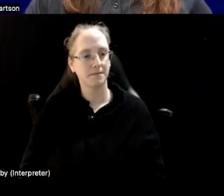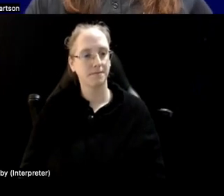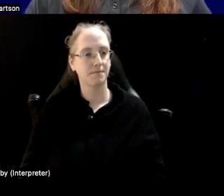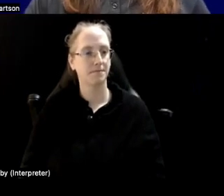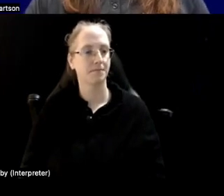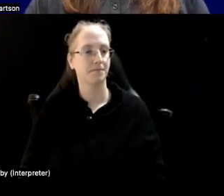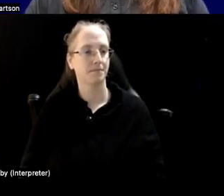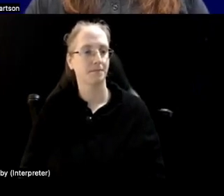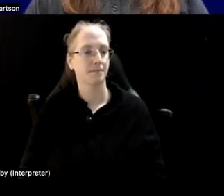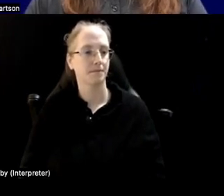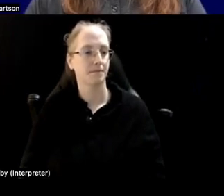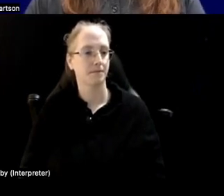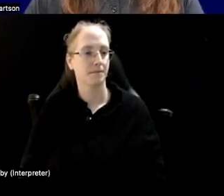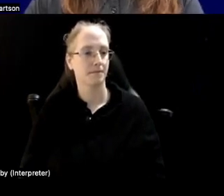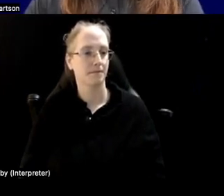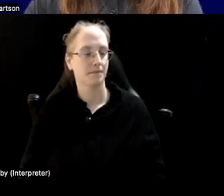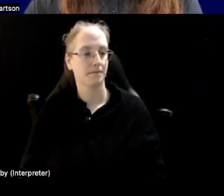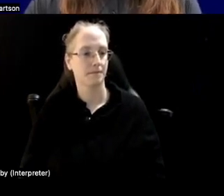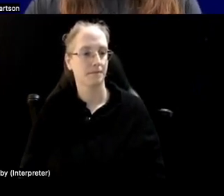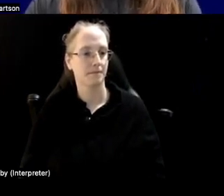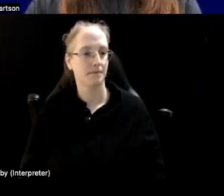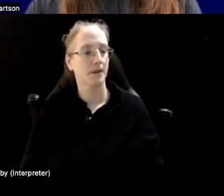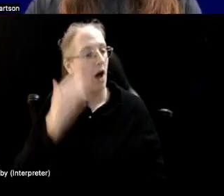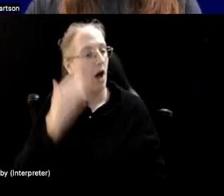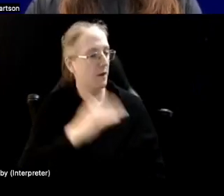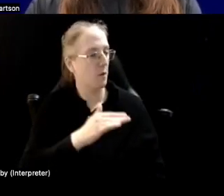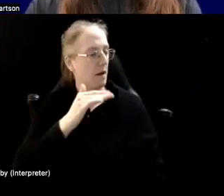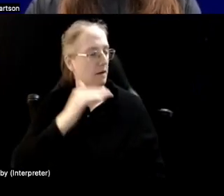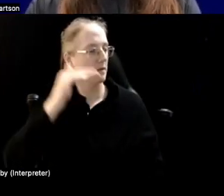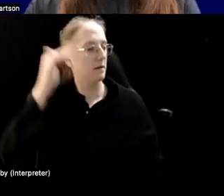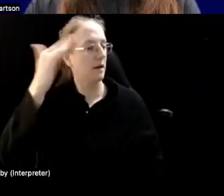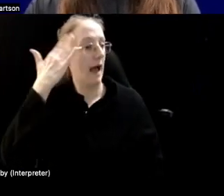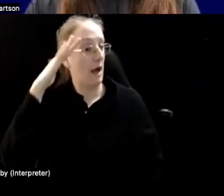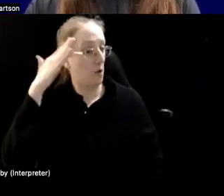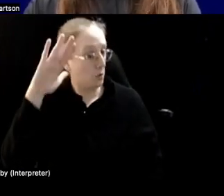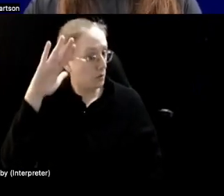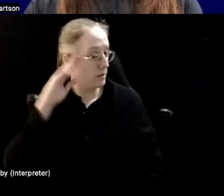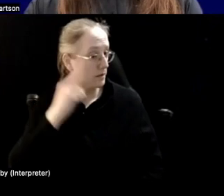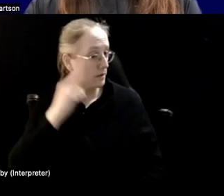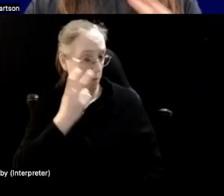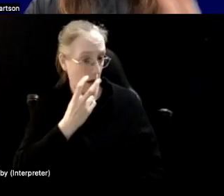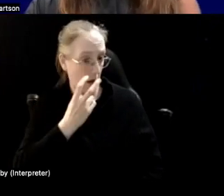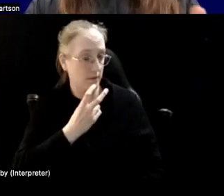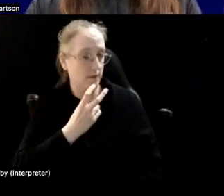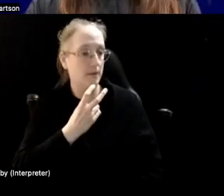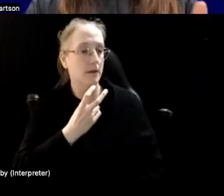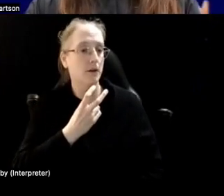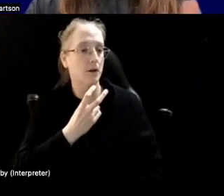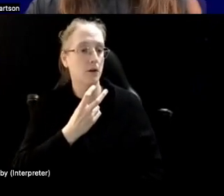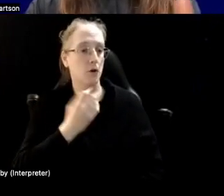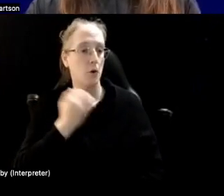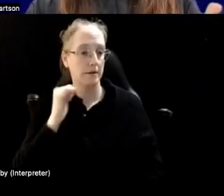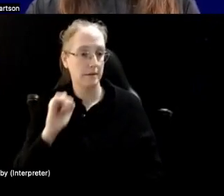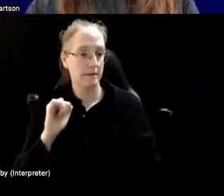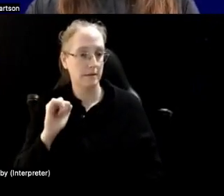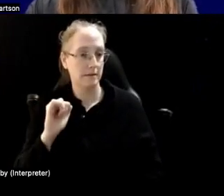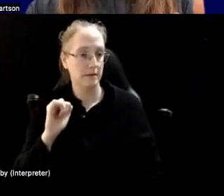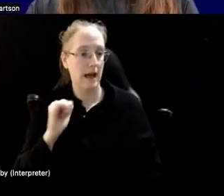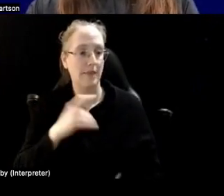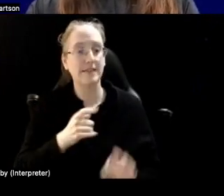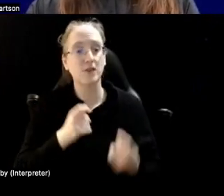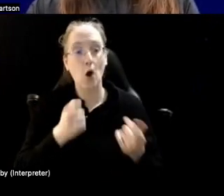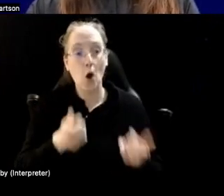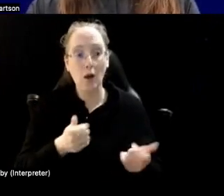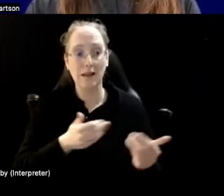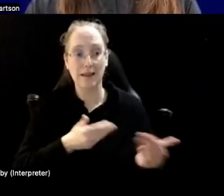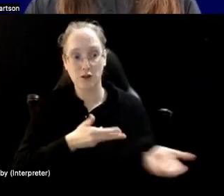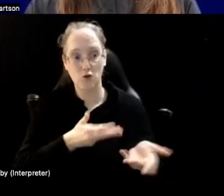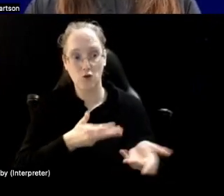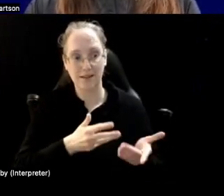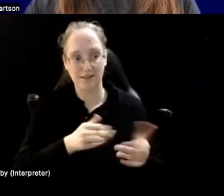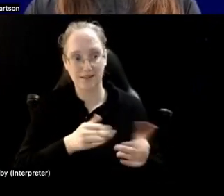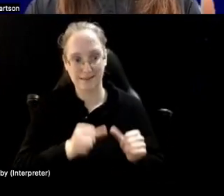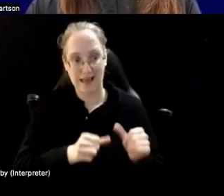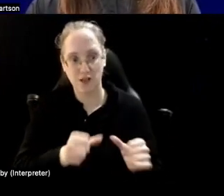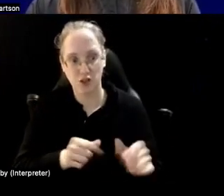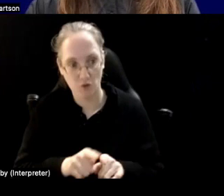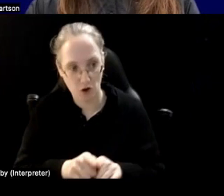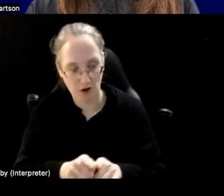in adults with deafblindness who are sort of still at this early interaction stage or have maybe been